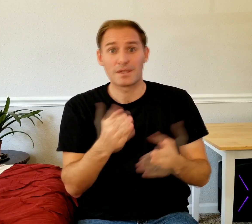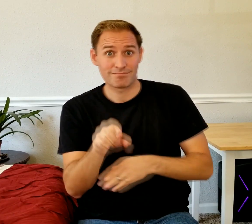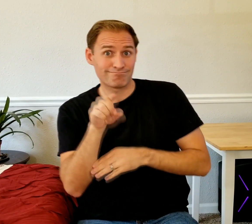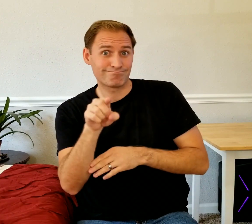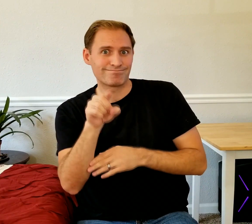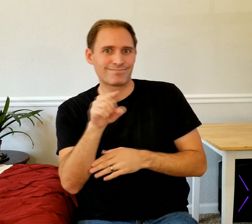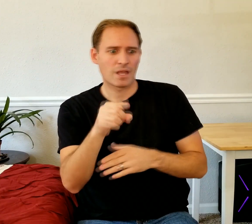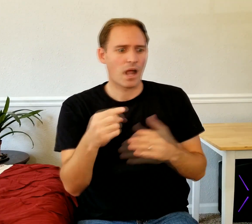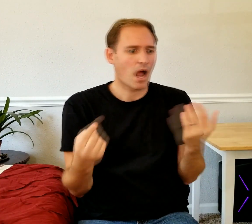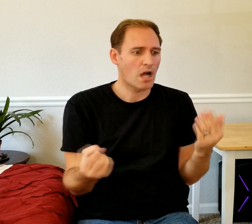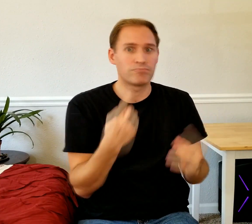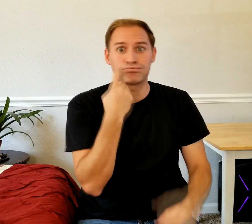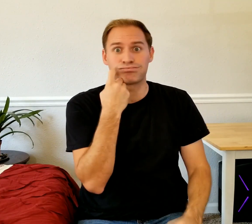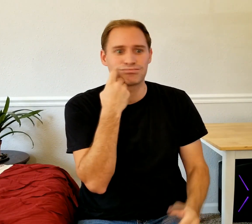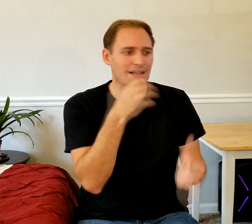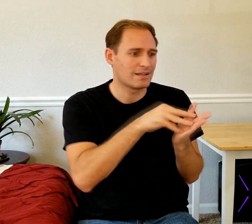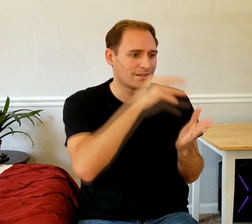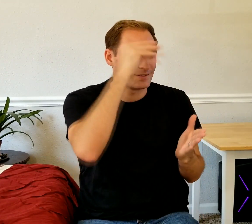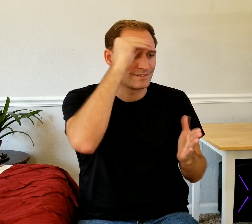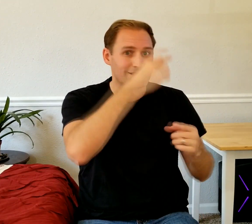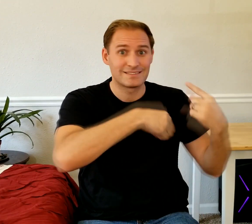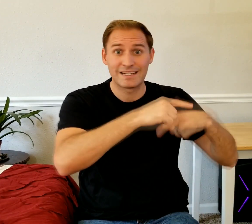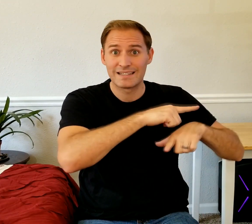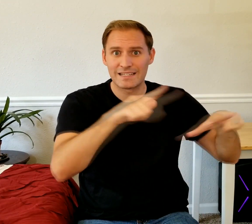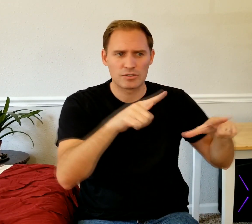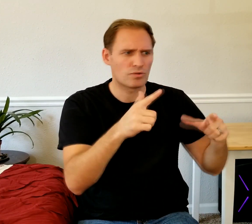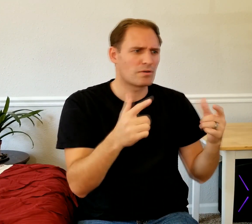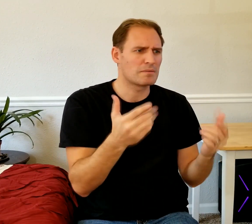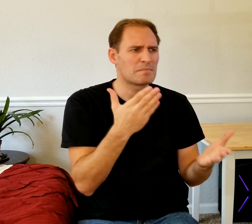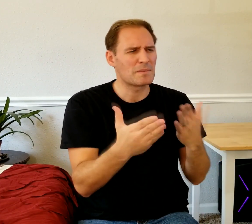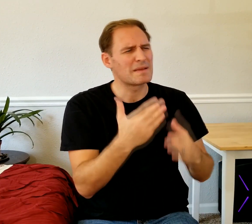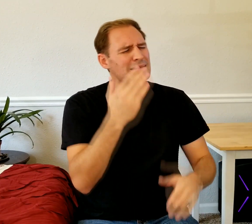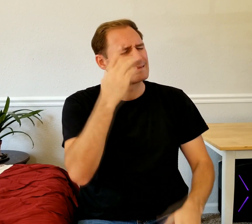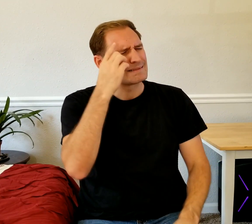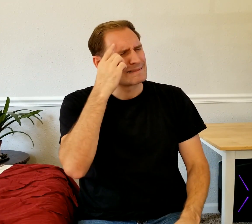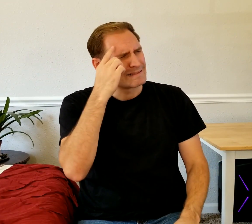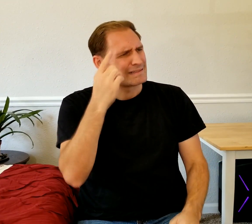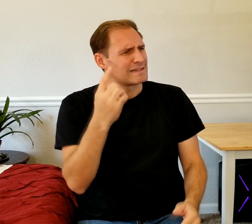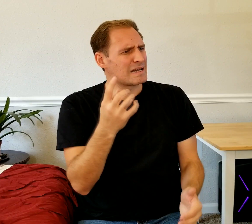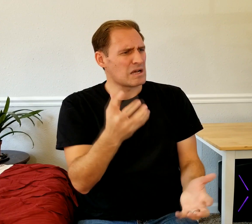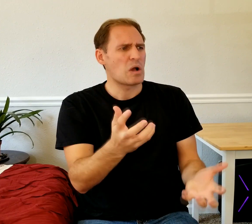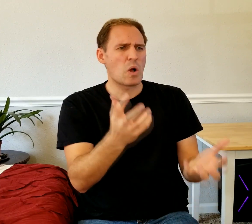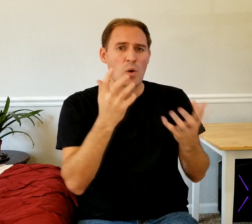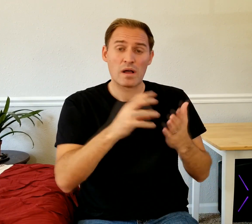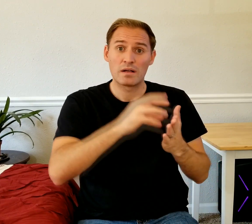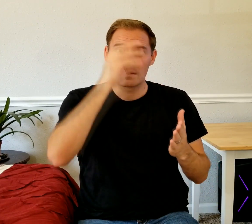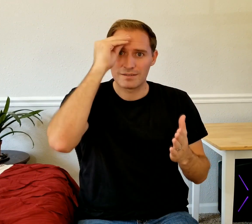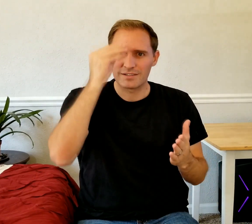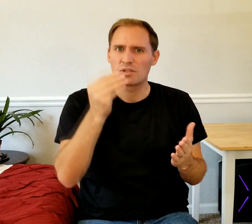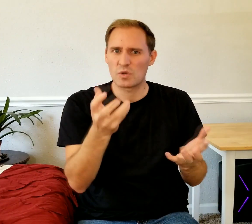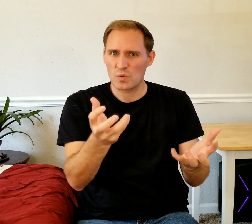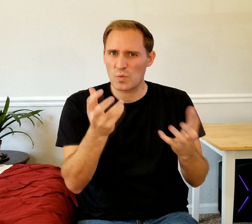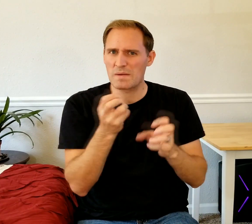is just beginning to learn sign language or you're thinking about learning sign language, so I wanted to create some content that can really help that